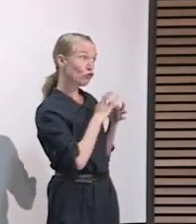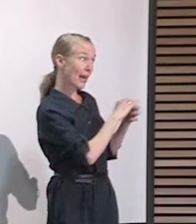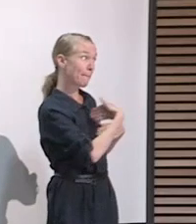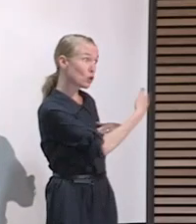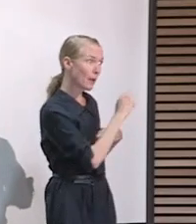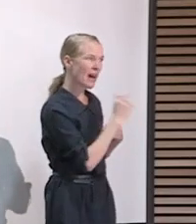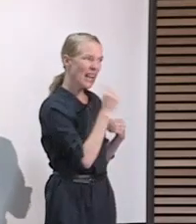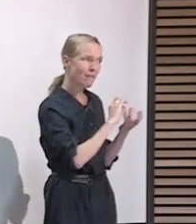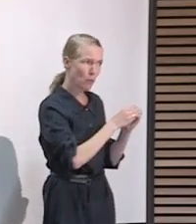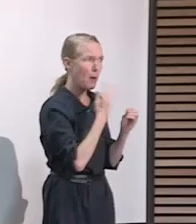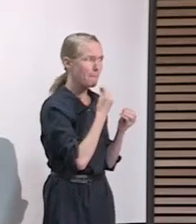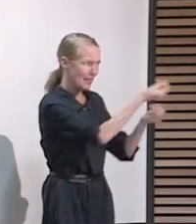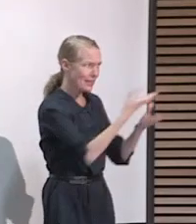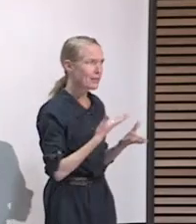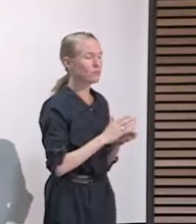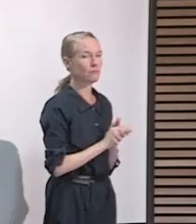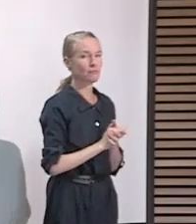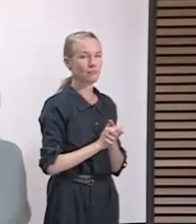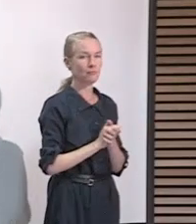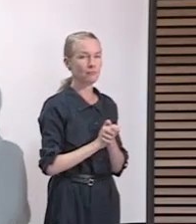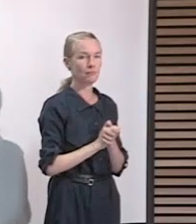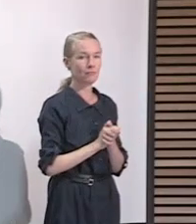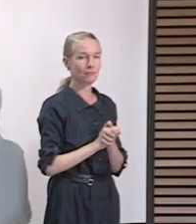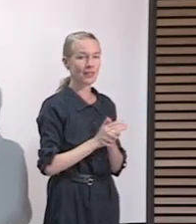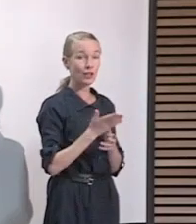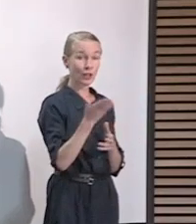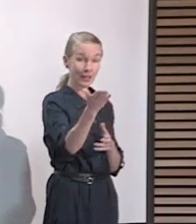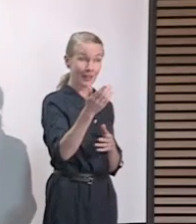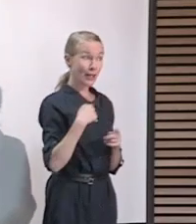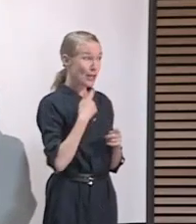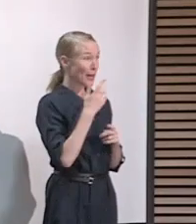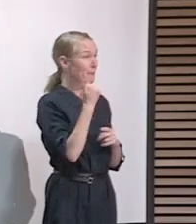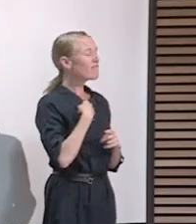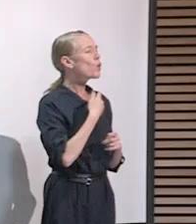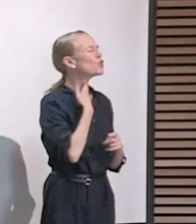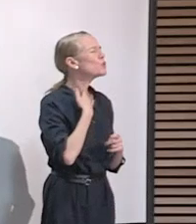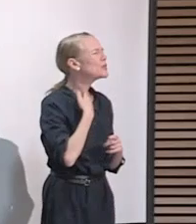the supermarkets but if there's any evidence of that we'd like to know about that.